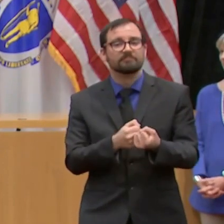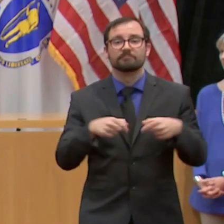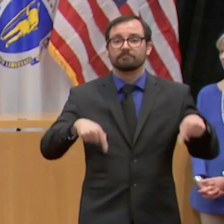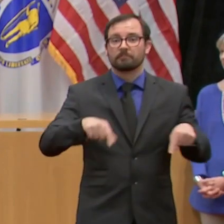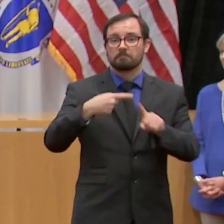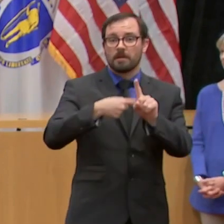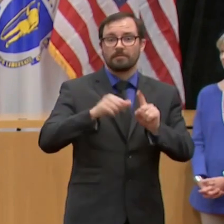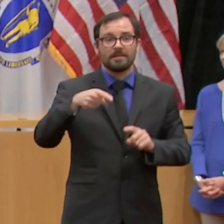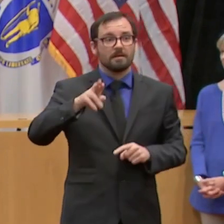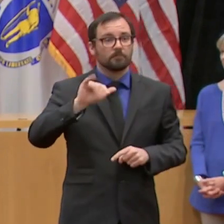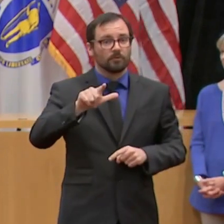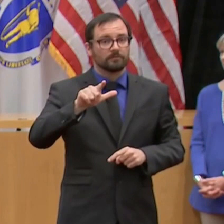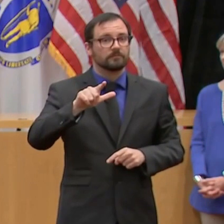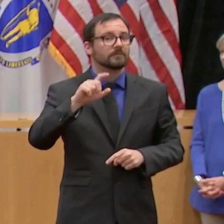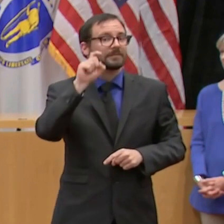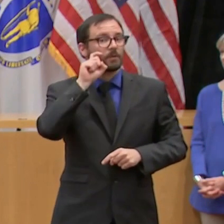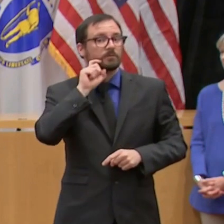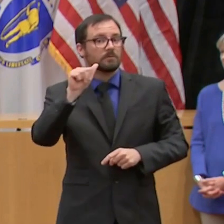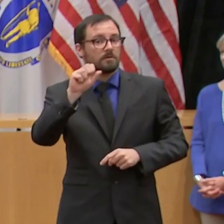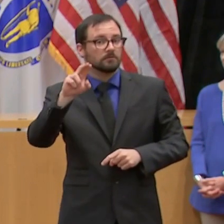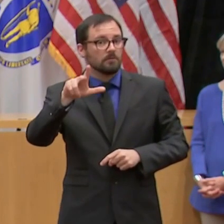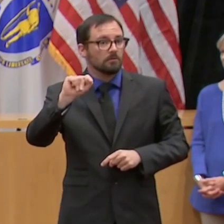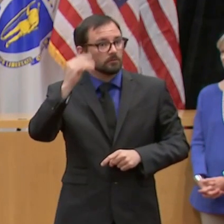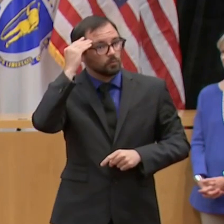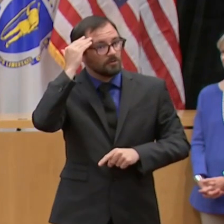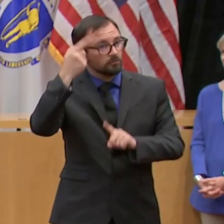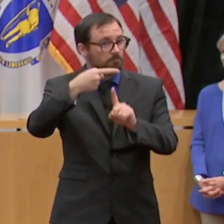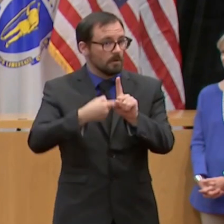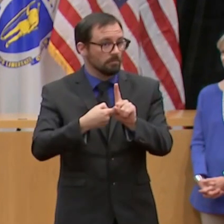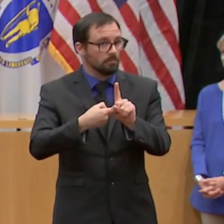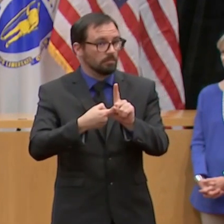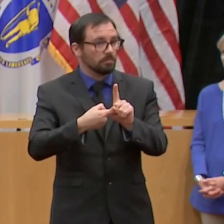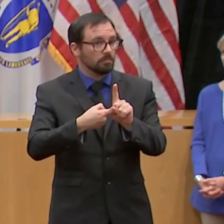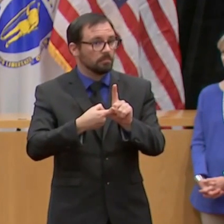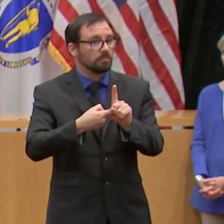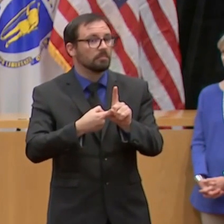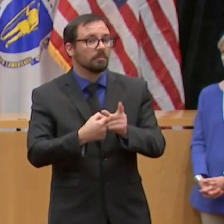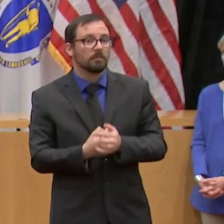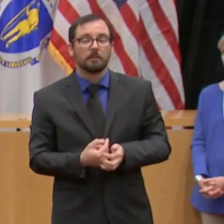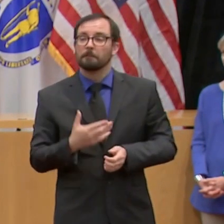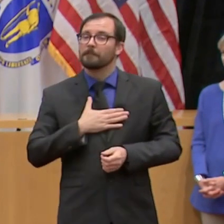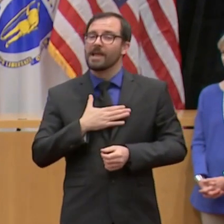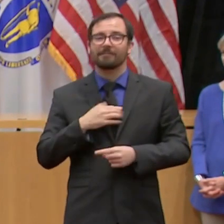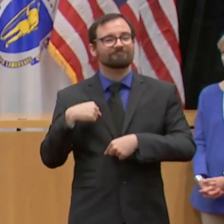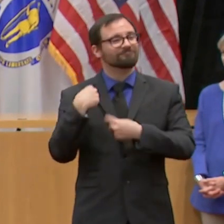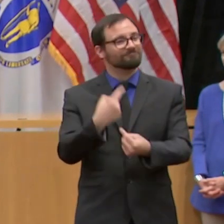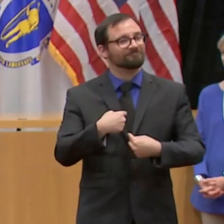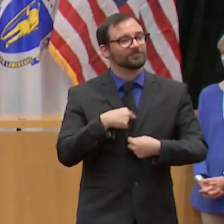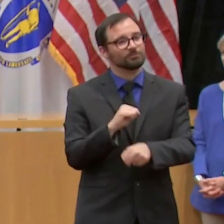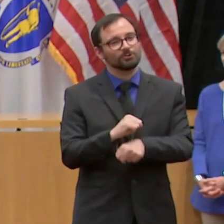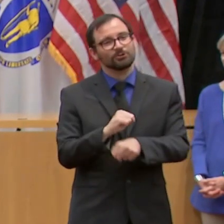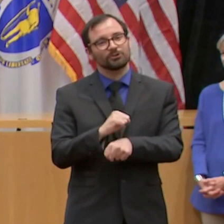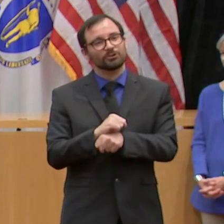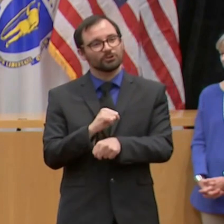APRIL IS SEXUAL ASSAULT AWARENESS MONTH. AND NORMALLY AS THE CHAIR OF THE SEXUAL ASSAULT AND DOMESTIC